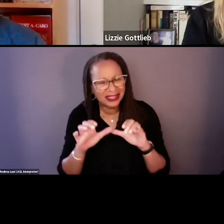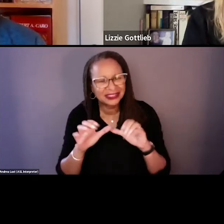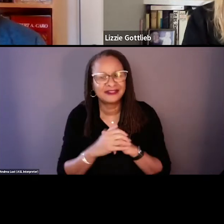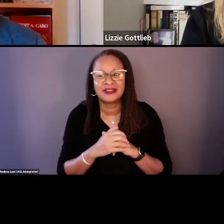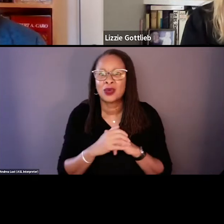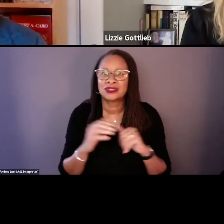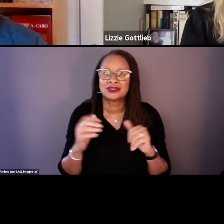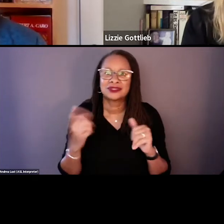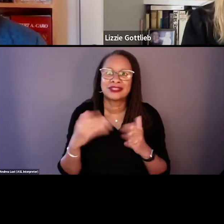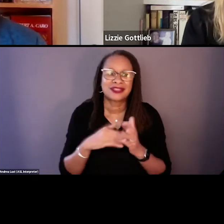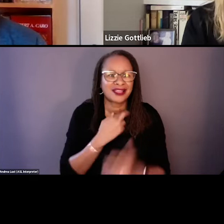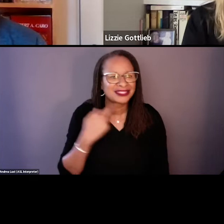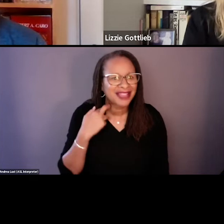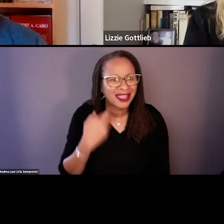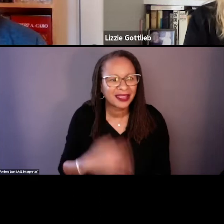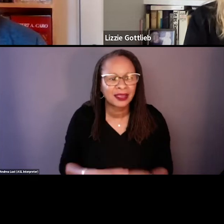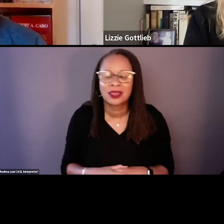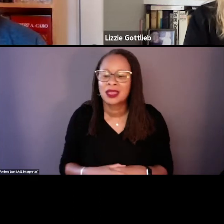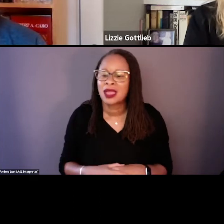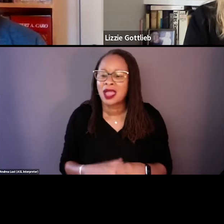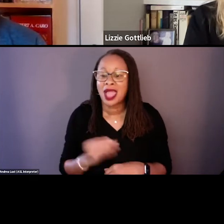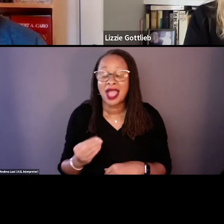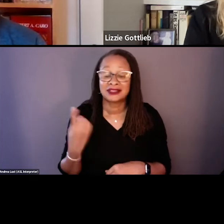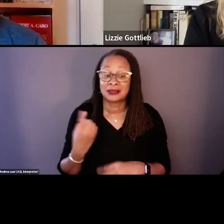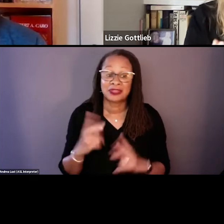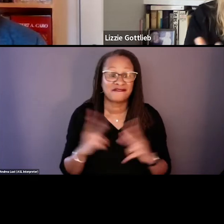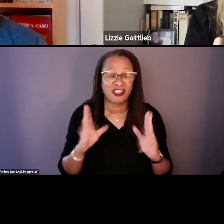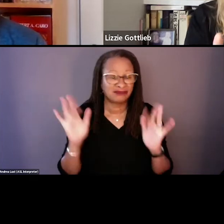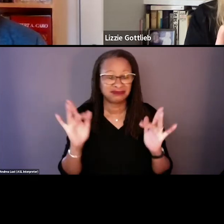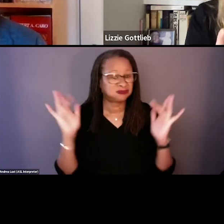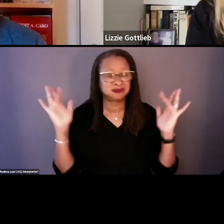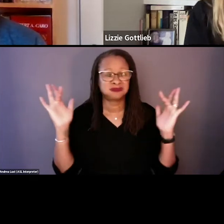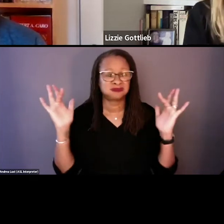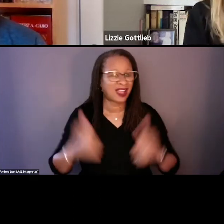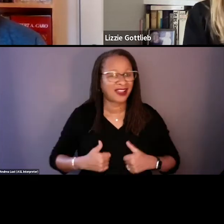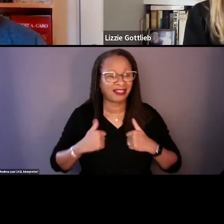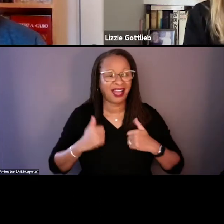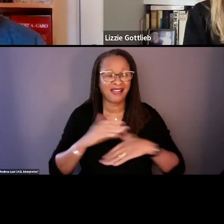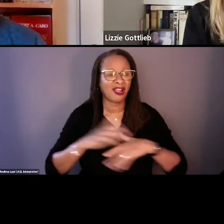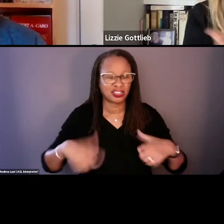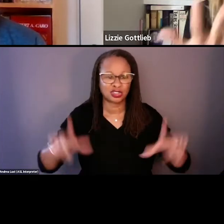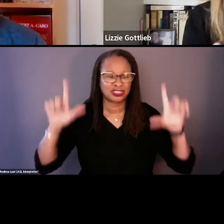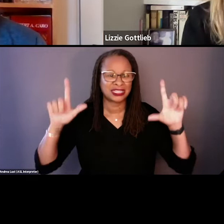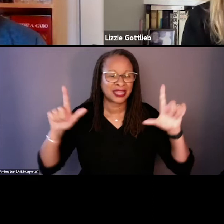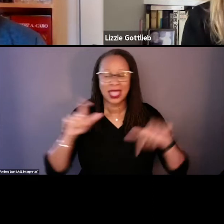where something is at stake, and that there's something kind of vibrant and alive onscreen, not that we're just, like,